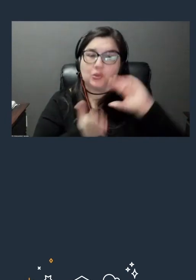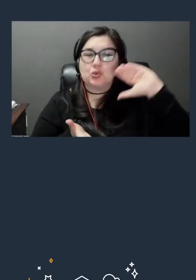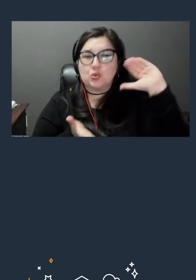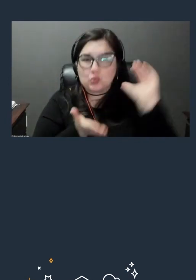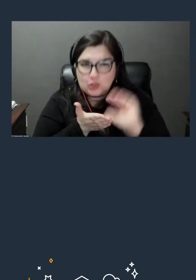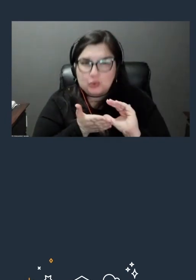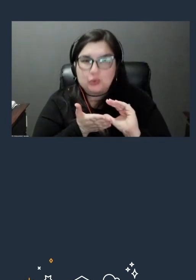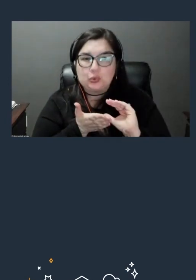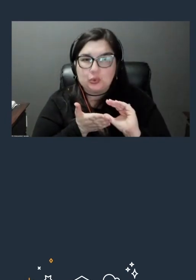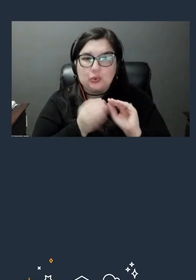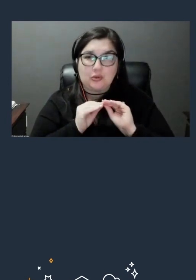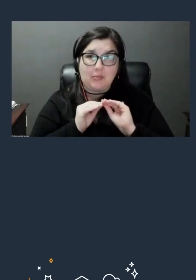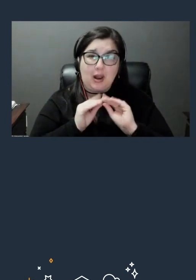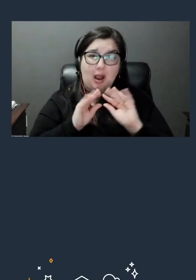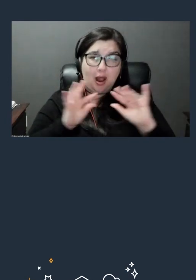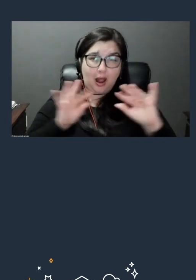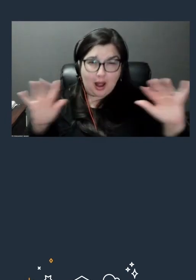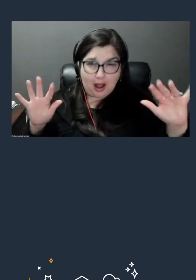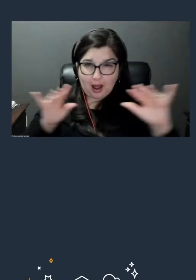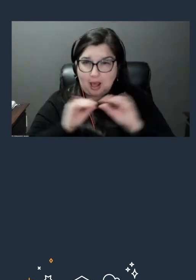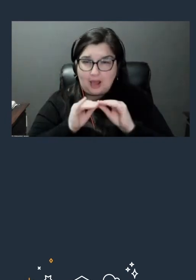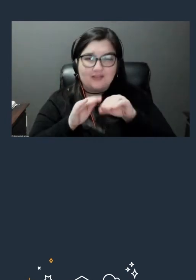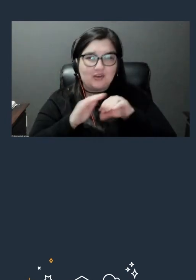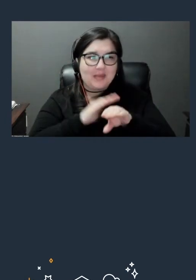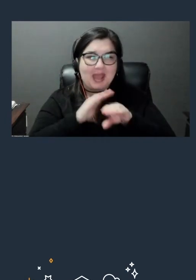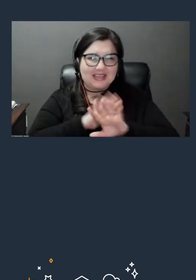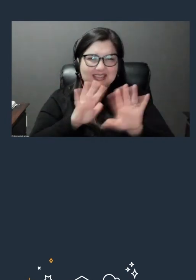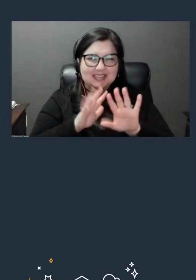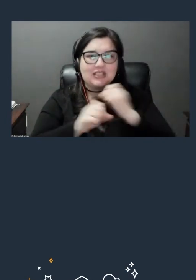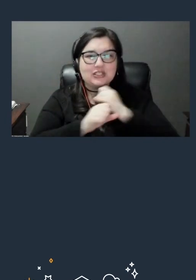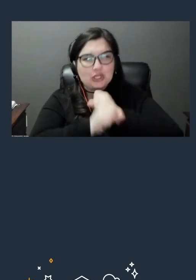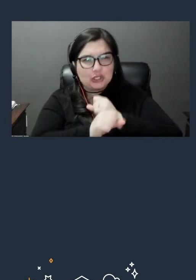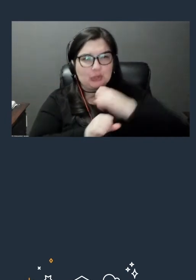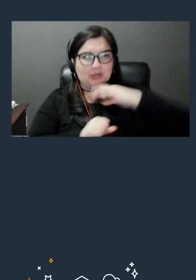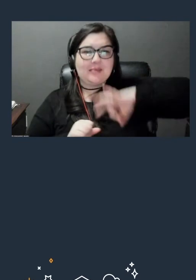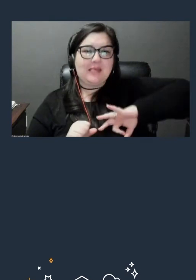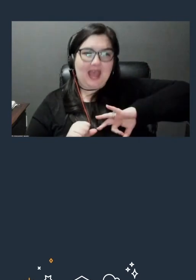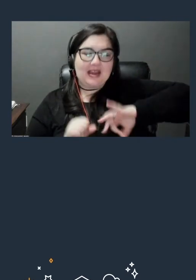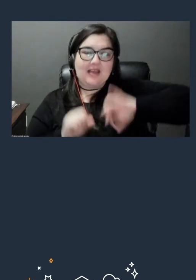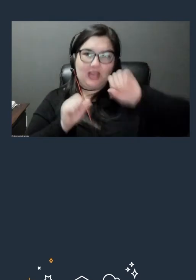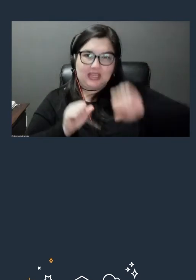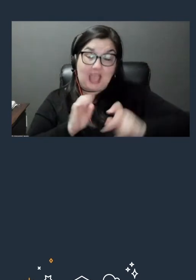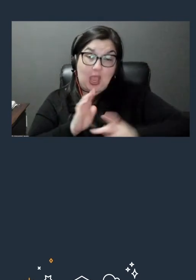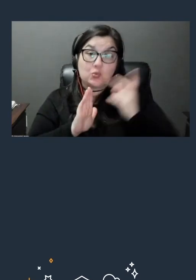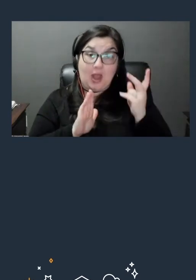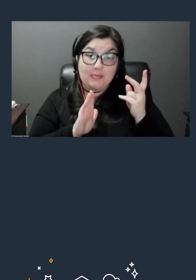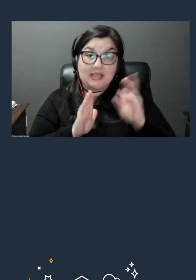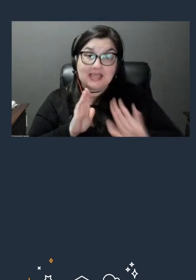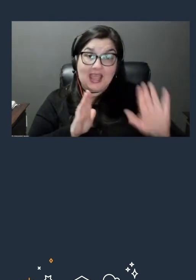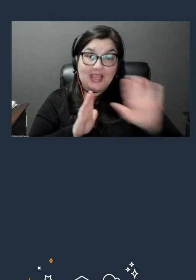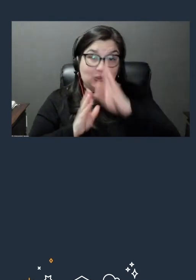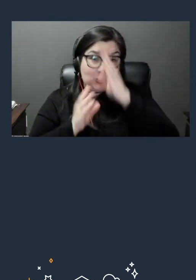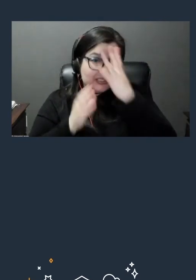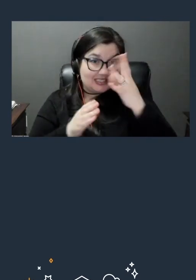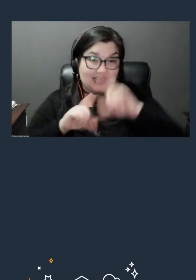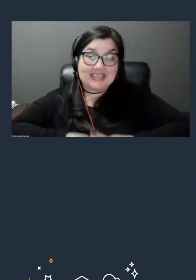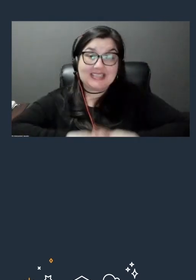from an access standpoint. So it's a security benefit where you're able to replicate your data to a different account that is completely isolated